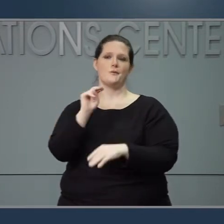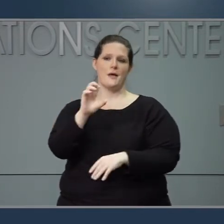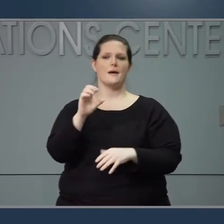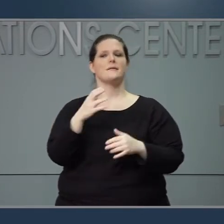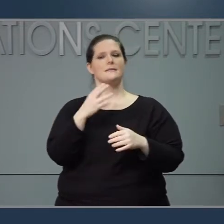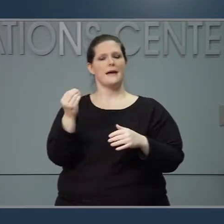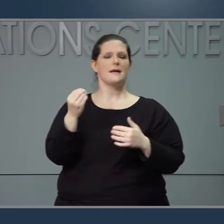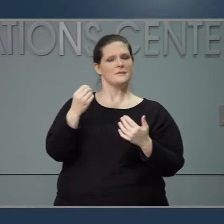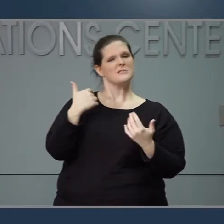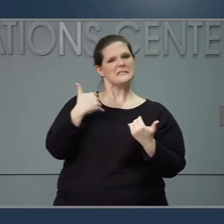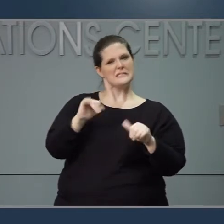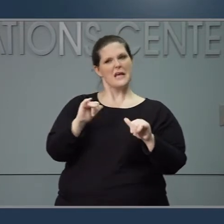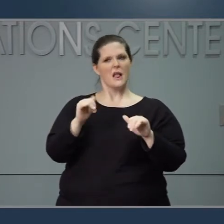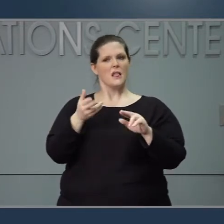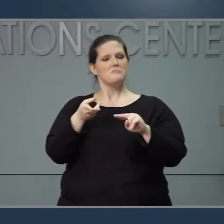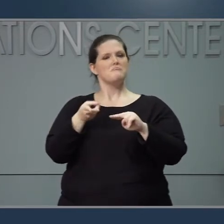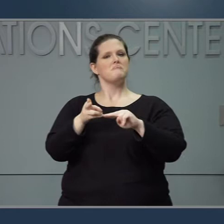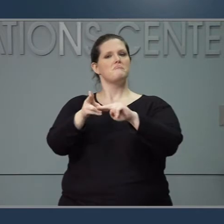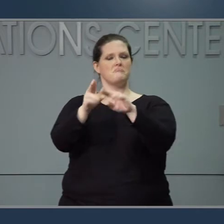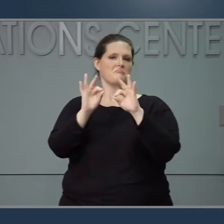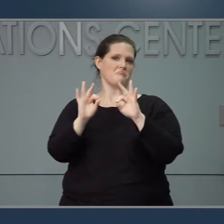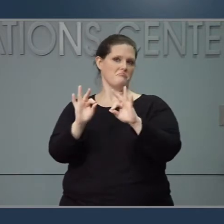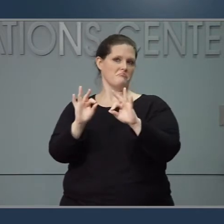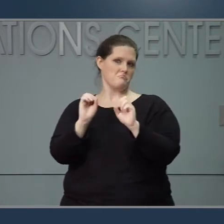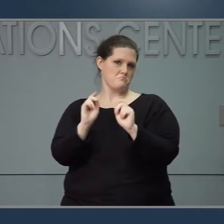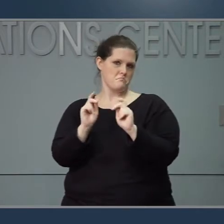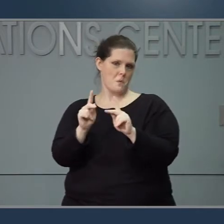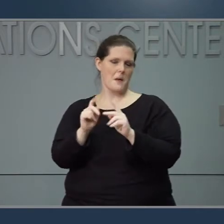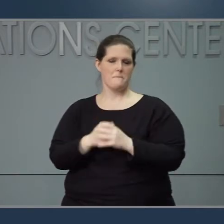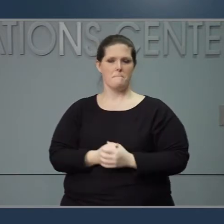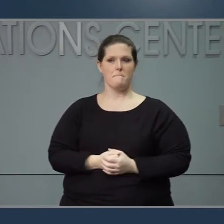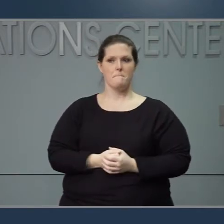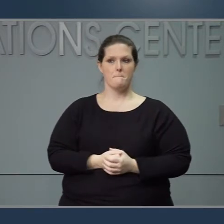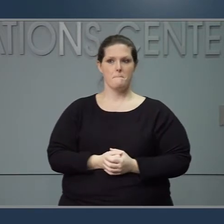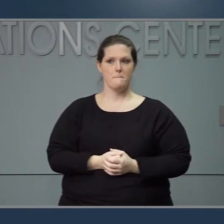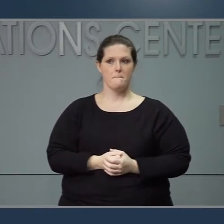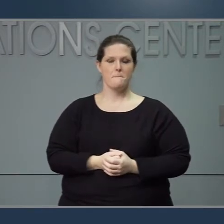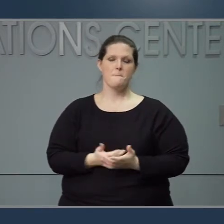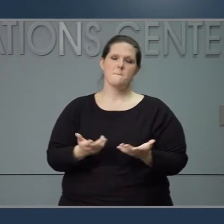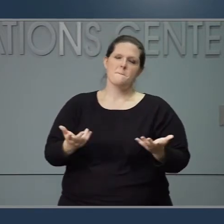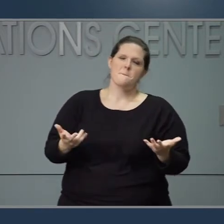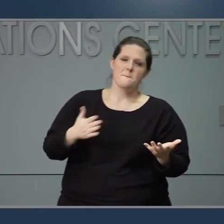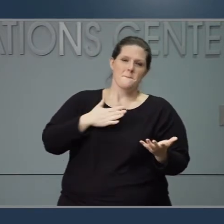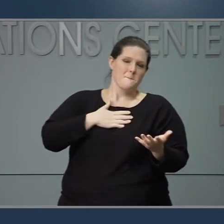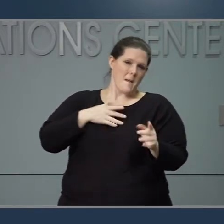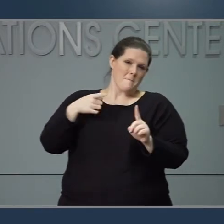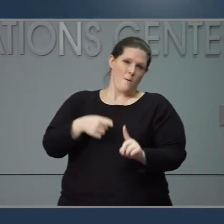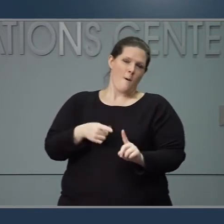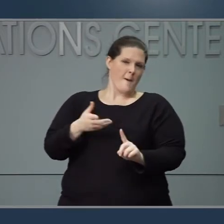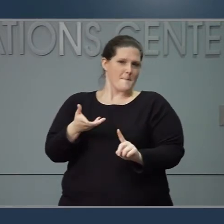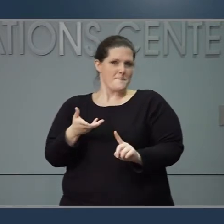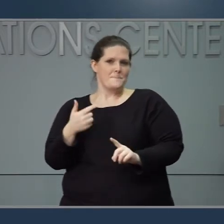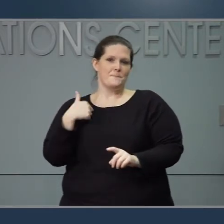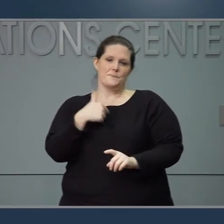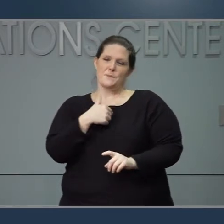VOLVER, HE VIAJADO POR TODO EL ESTADO, ES DEVASTADOR LOS NEGOCIOS QUE HAN CERRADO, LA GENTE HA PERDIDO TODO. LO QUE